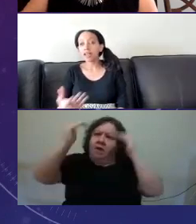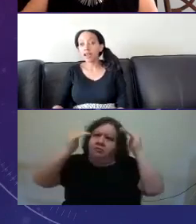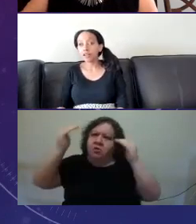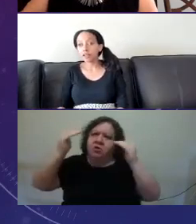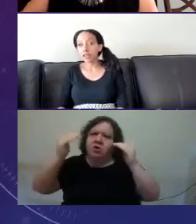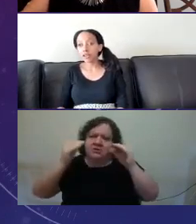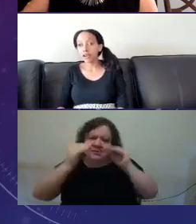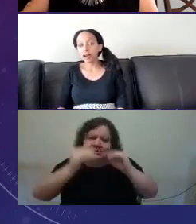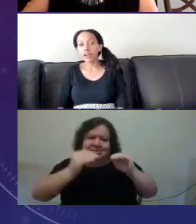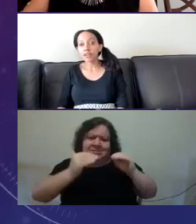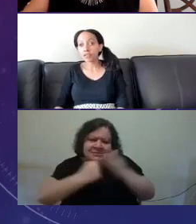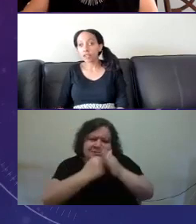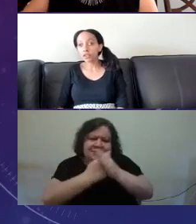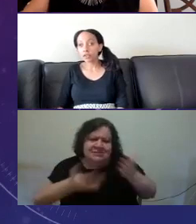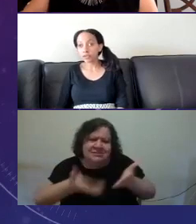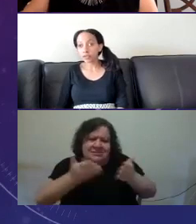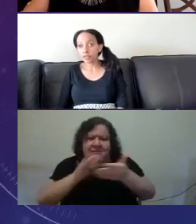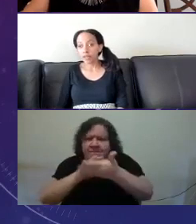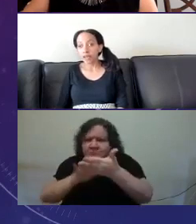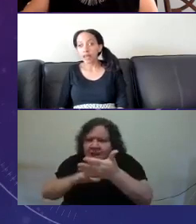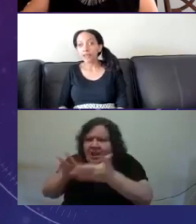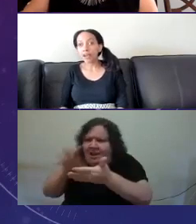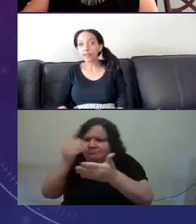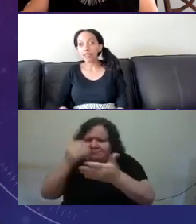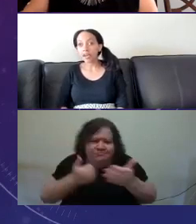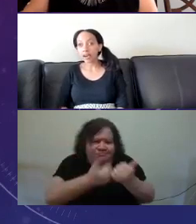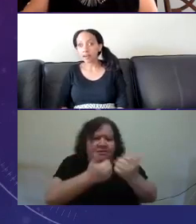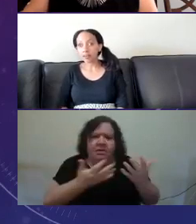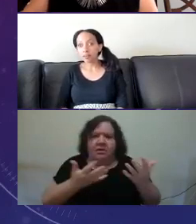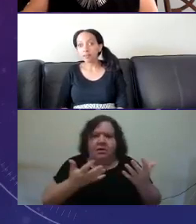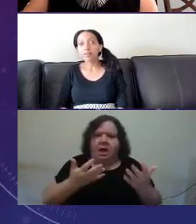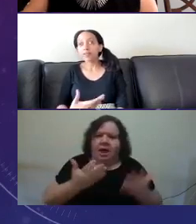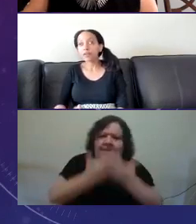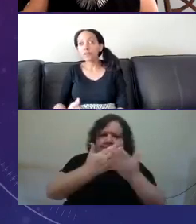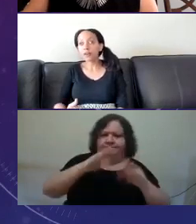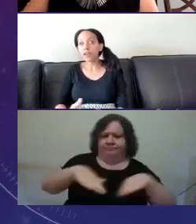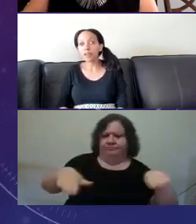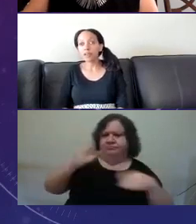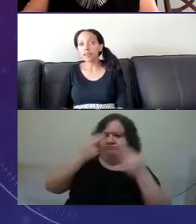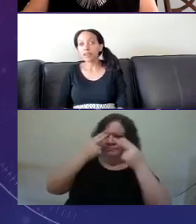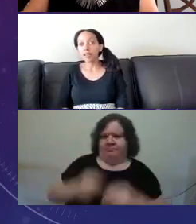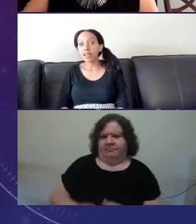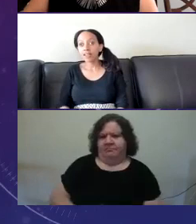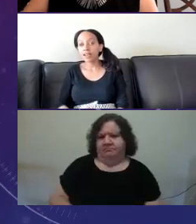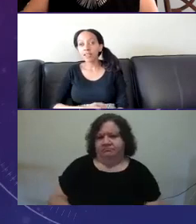learning another skill or toll if you have the time go for it it's it's fun